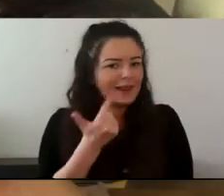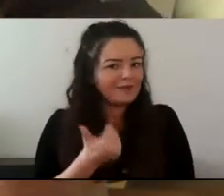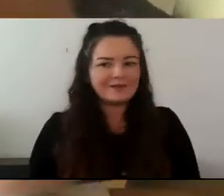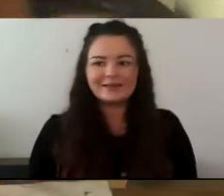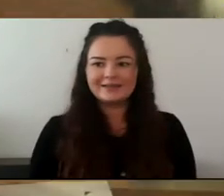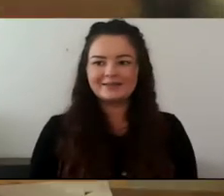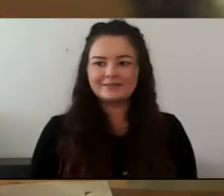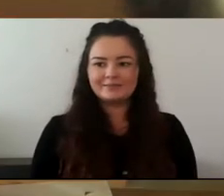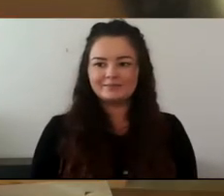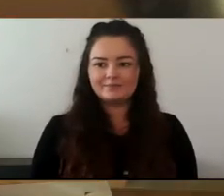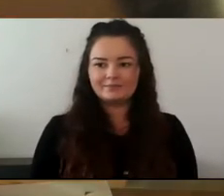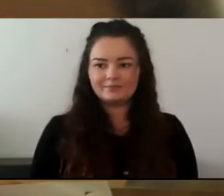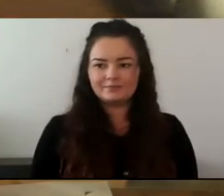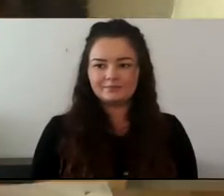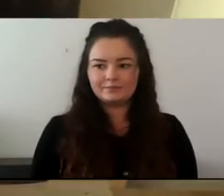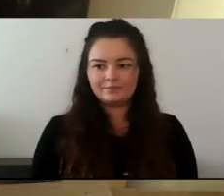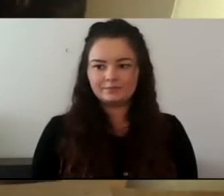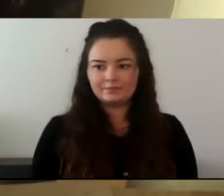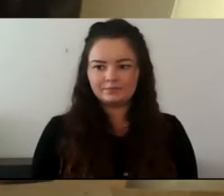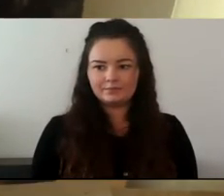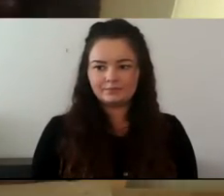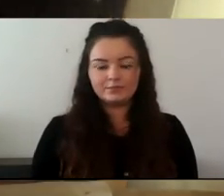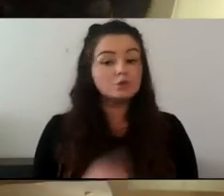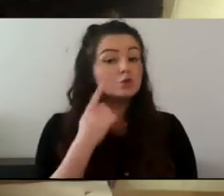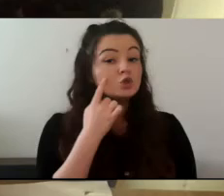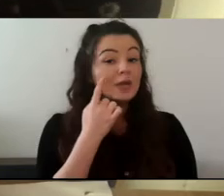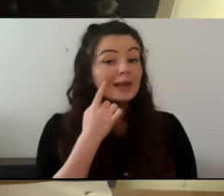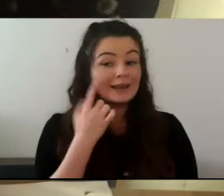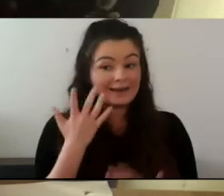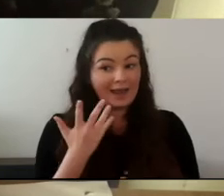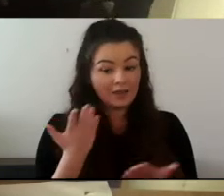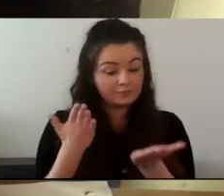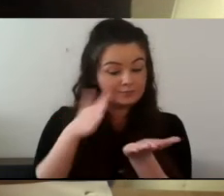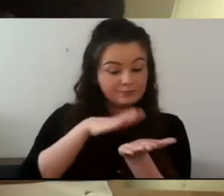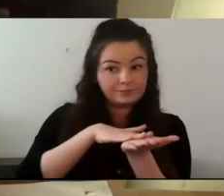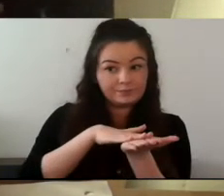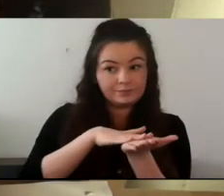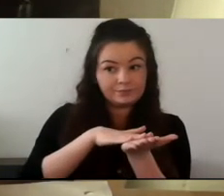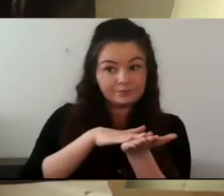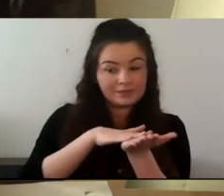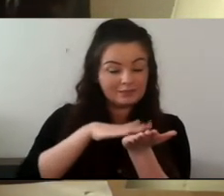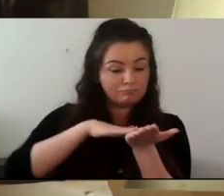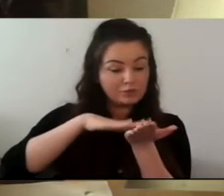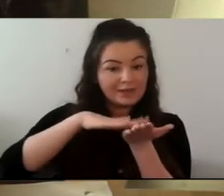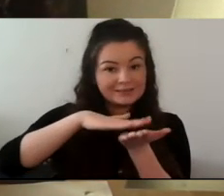over my e and I'm going to gently put it down, give it a press right to the edges,